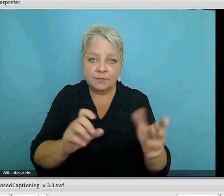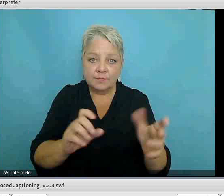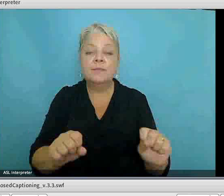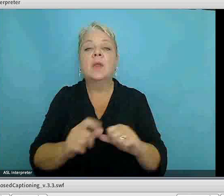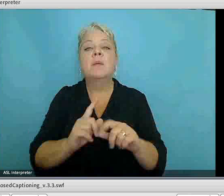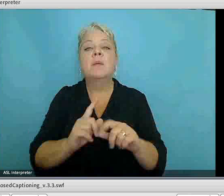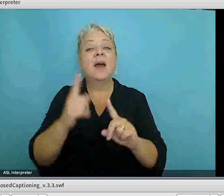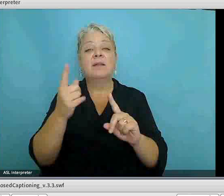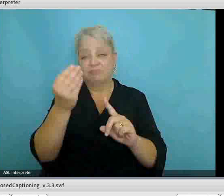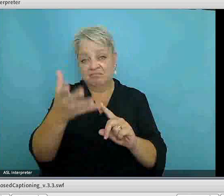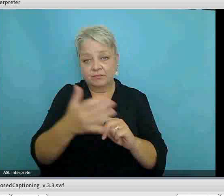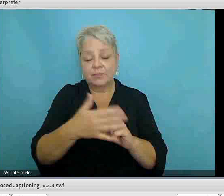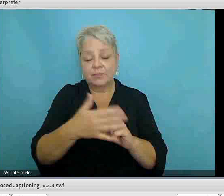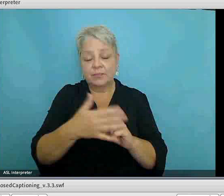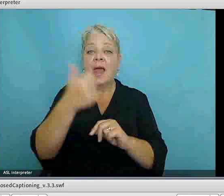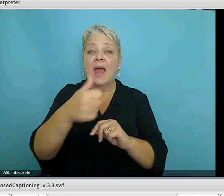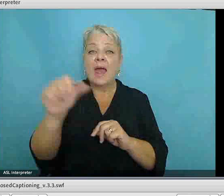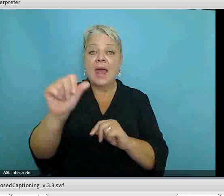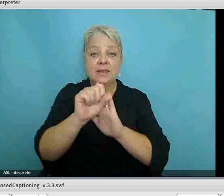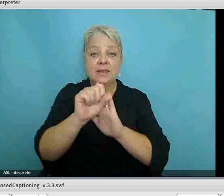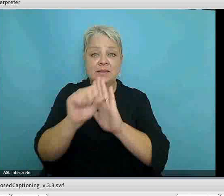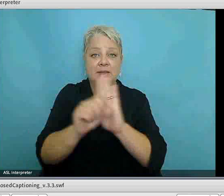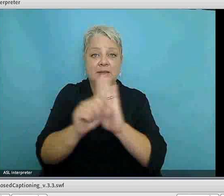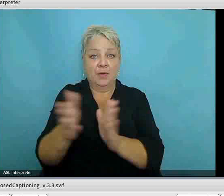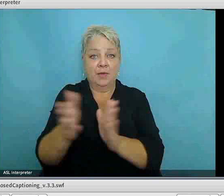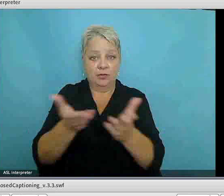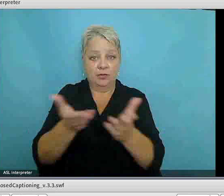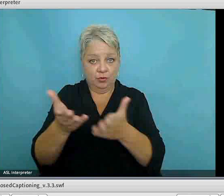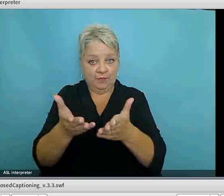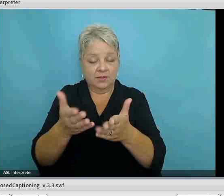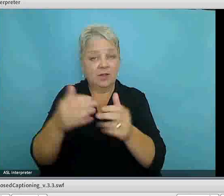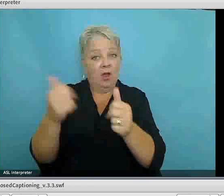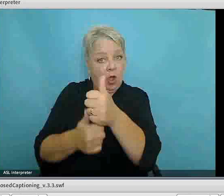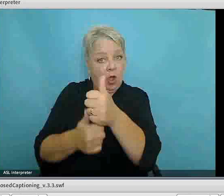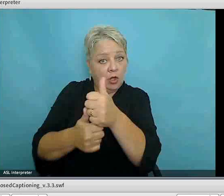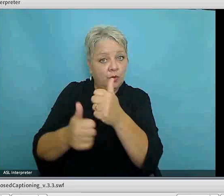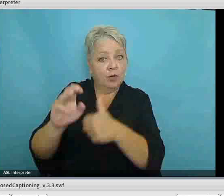Care program, including adult foster care. Great.